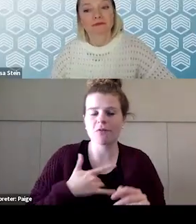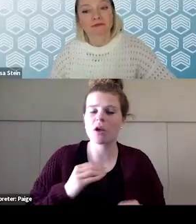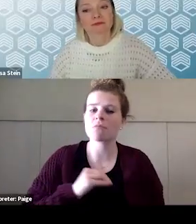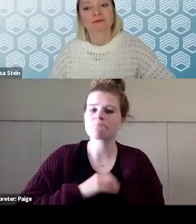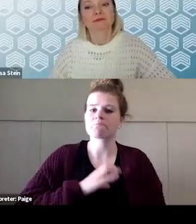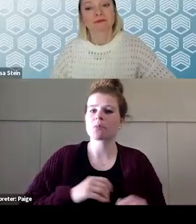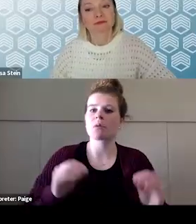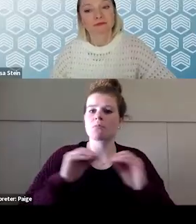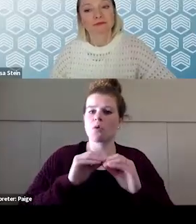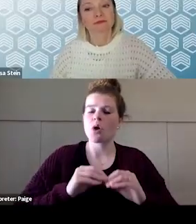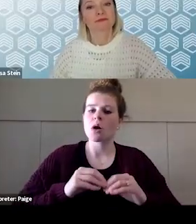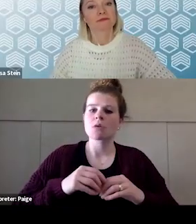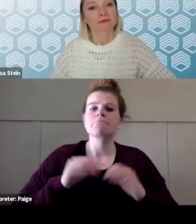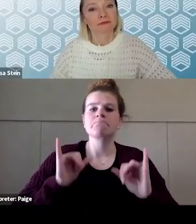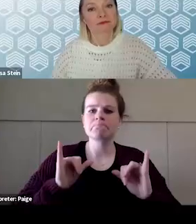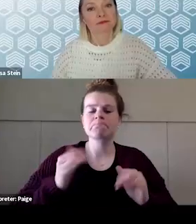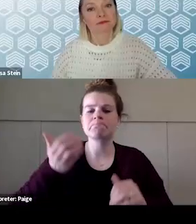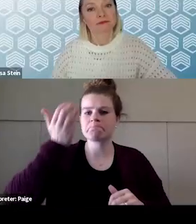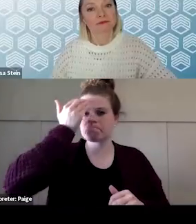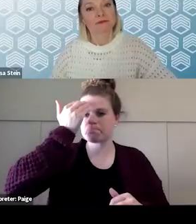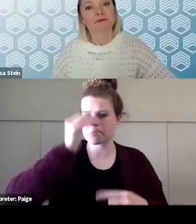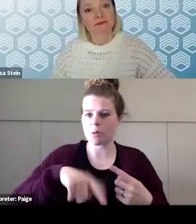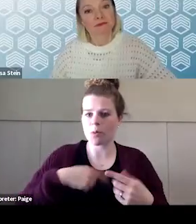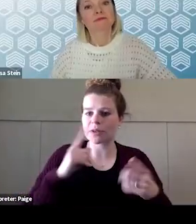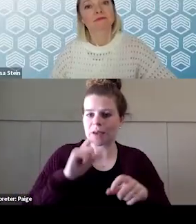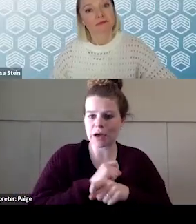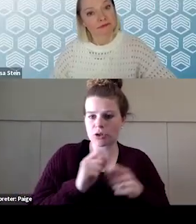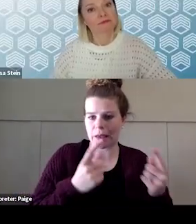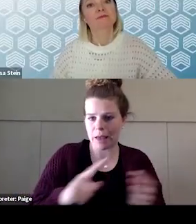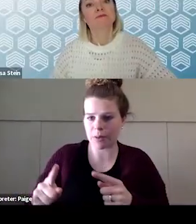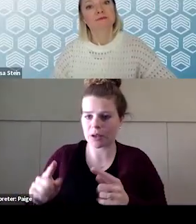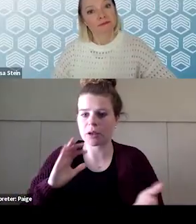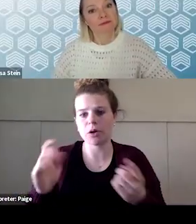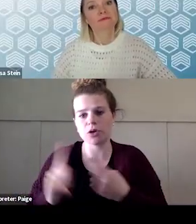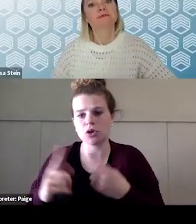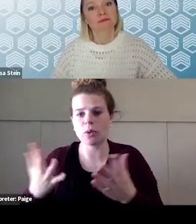in what's actually happening versus what they think a program like this might be like.